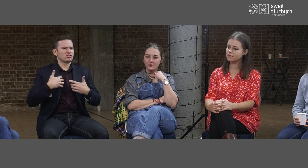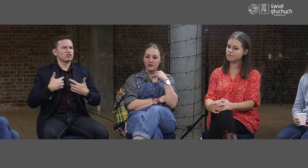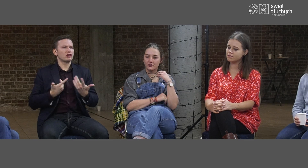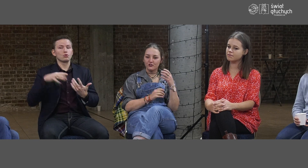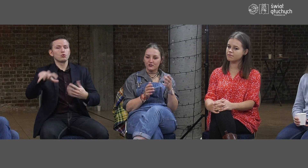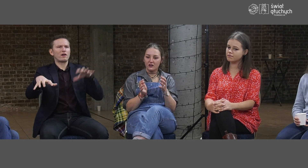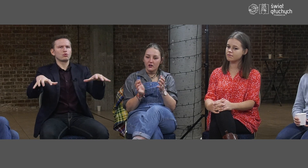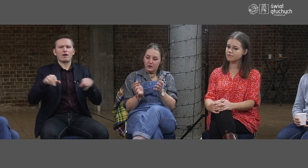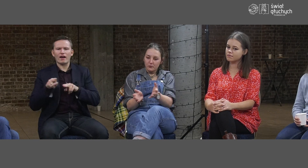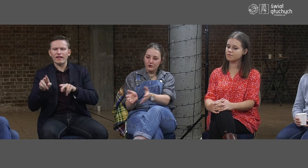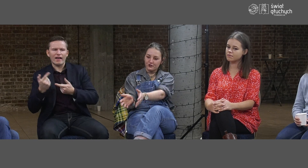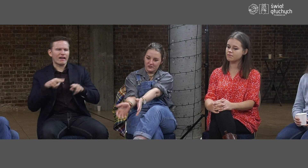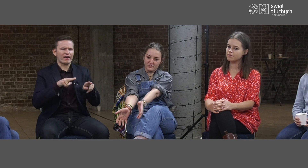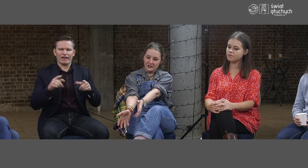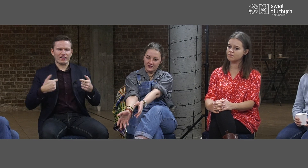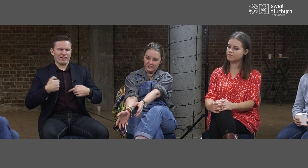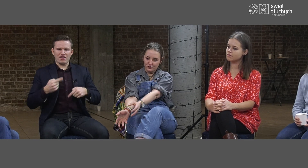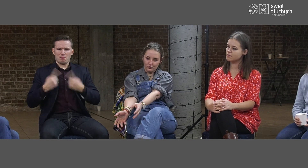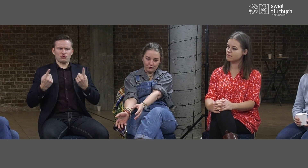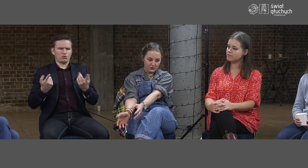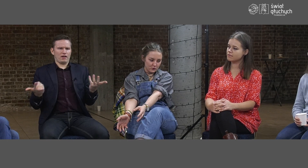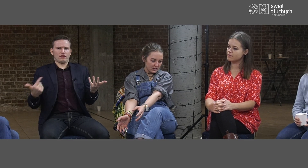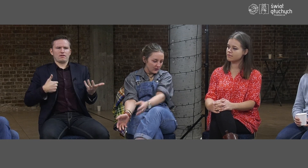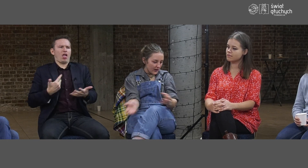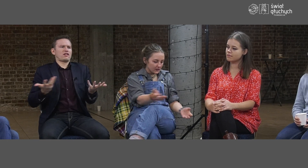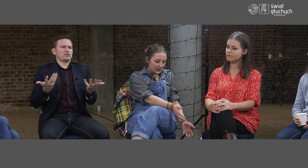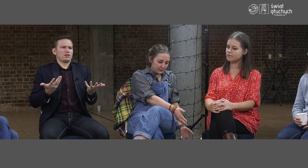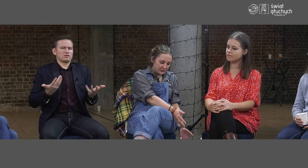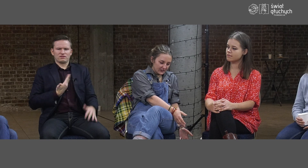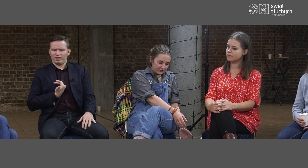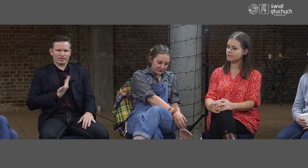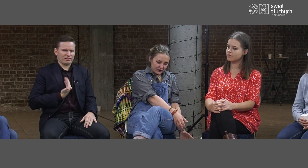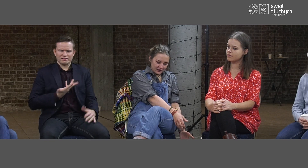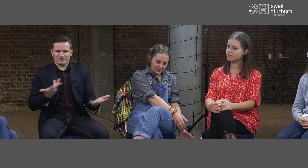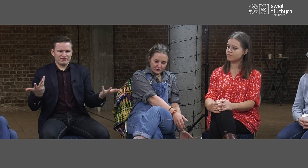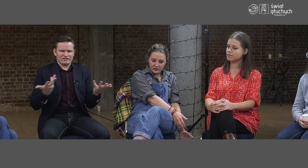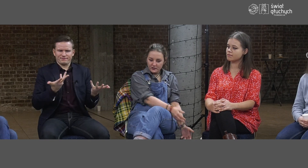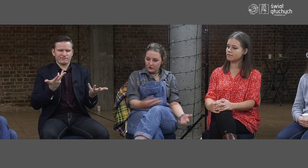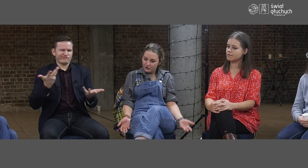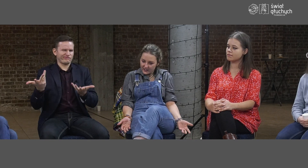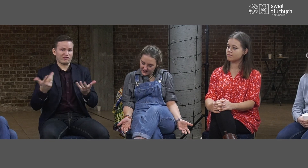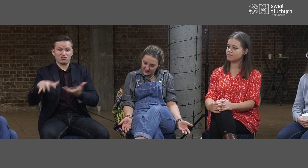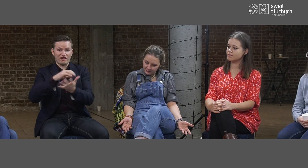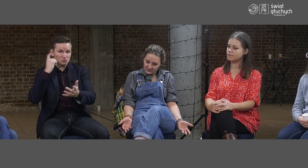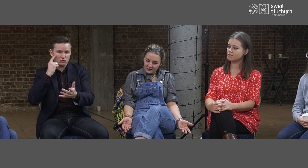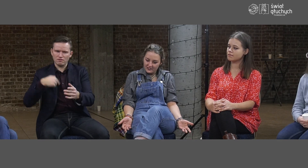in this terror of "Oh my God, I don’t belong to Deaf culture, there is no place for me in the hearing world, then where am I?"